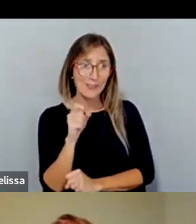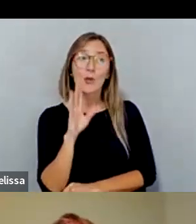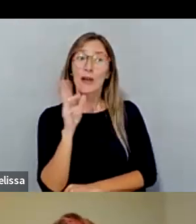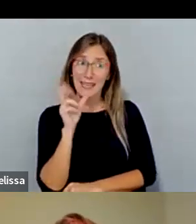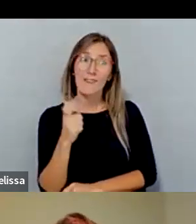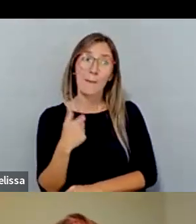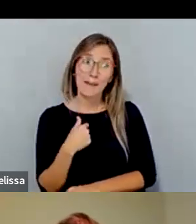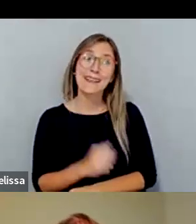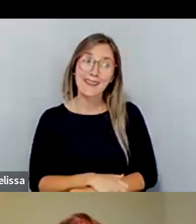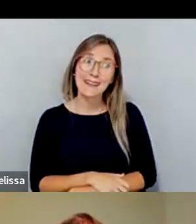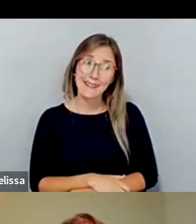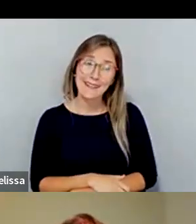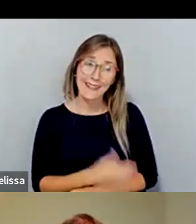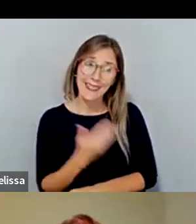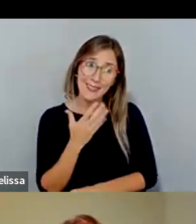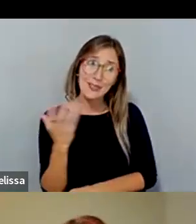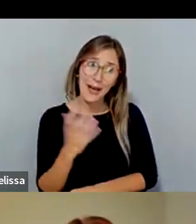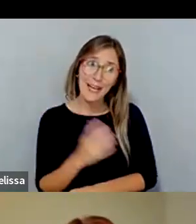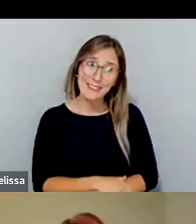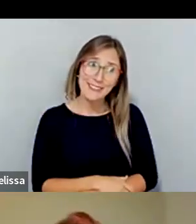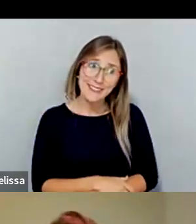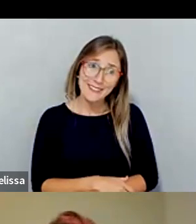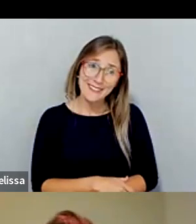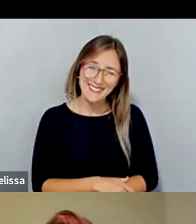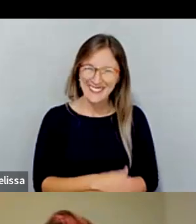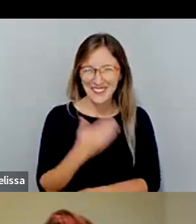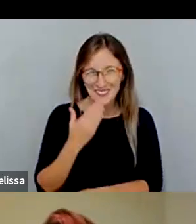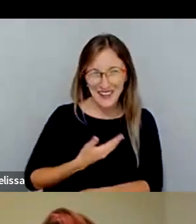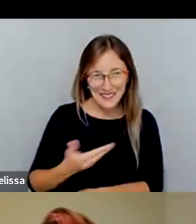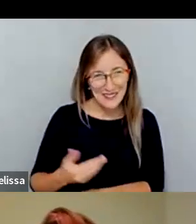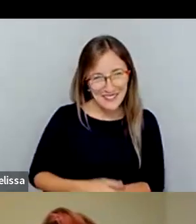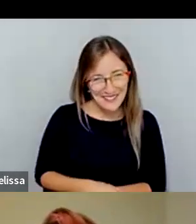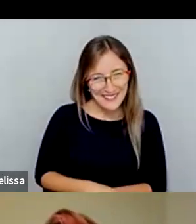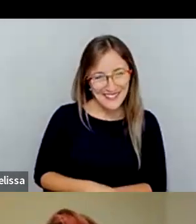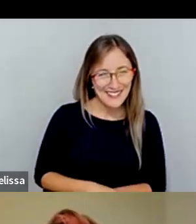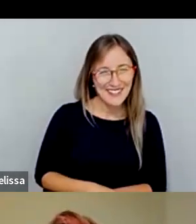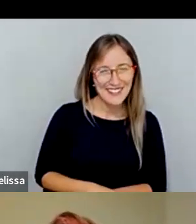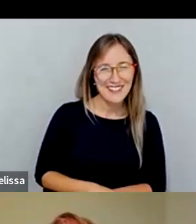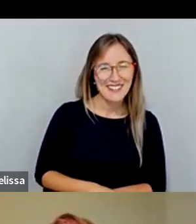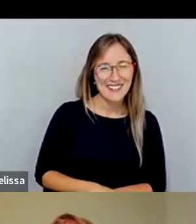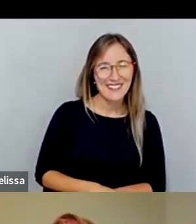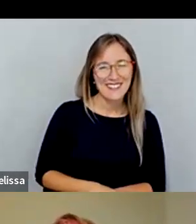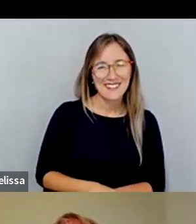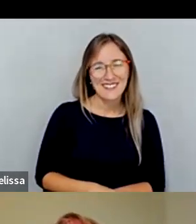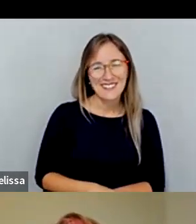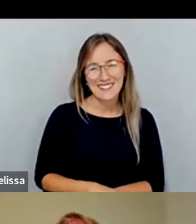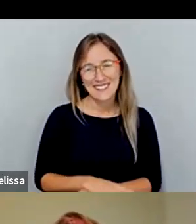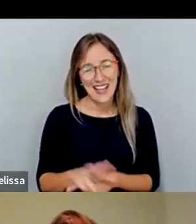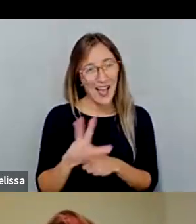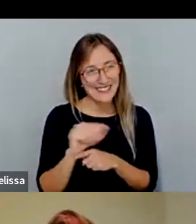me an e-mail, I can probably get you a link to the policy because I am used to using it online.